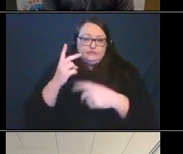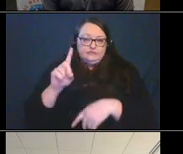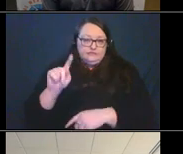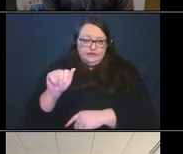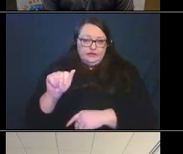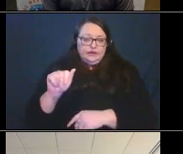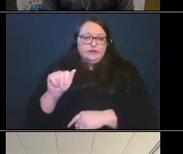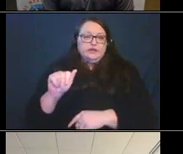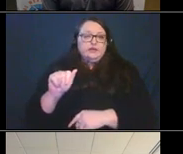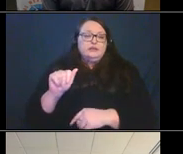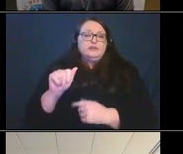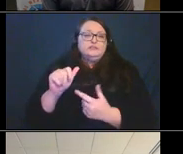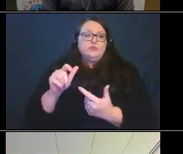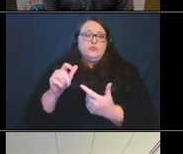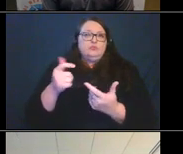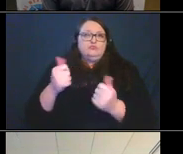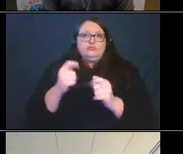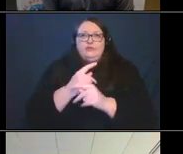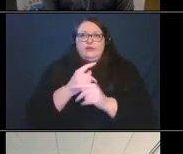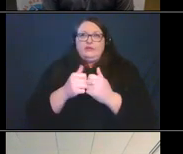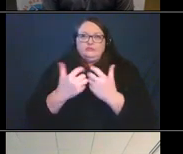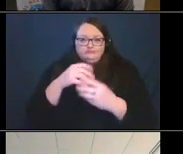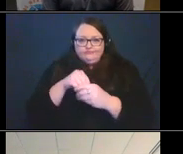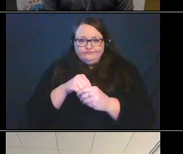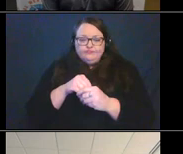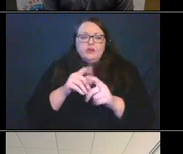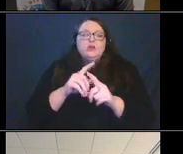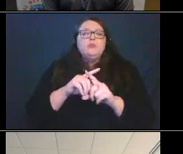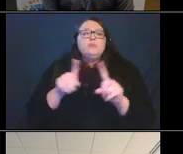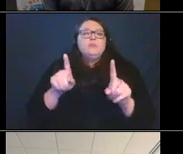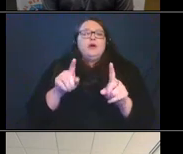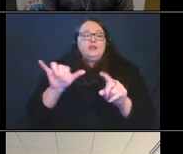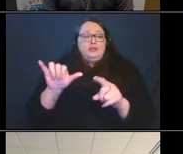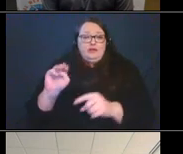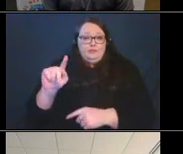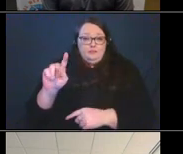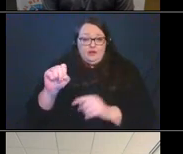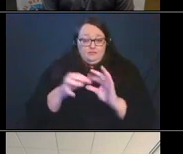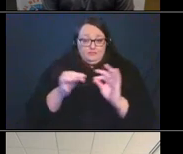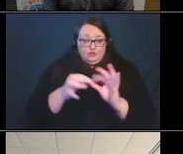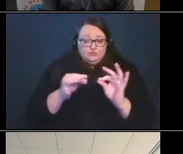seeing, as Mike mentioned, we're getting very stable relationships for outcomes that weren’t